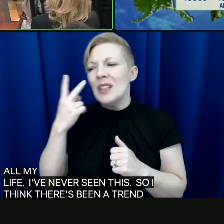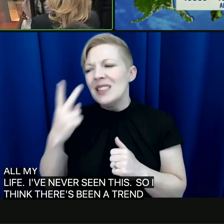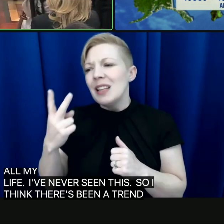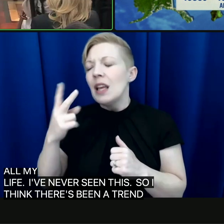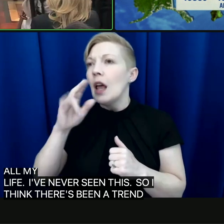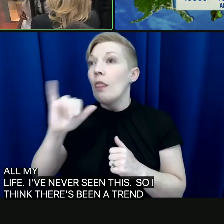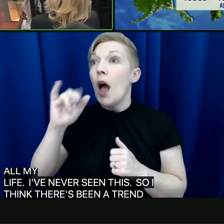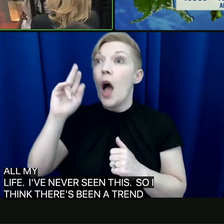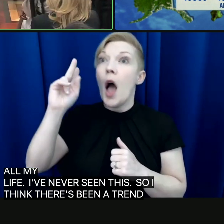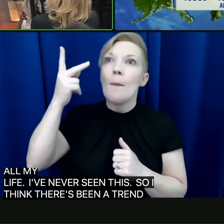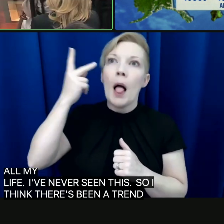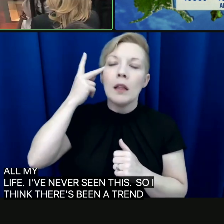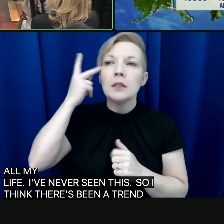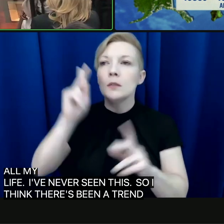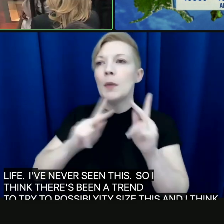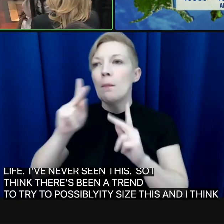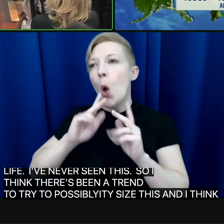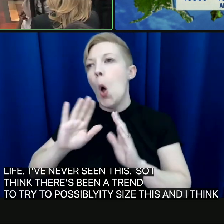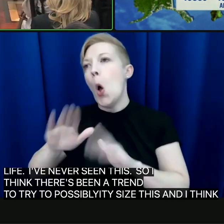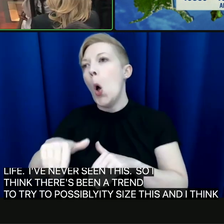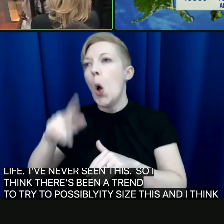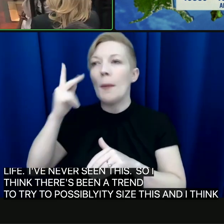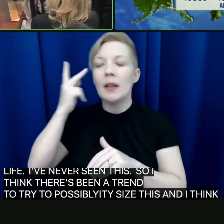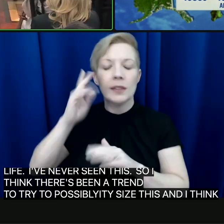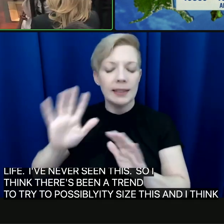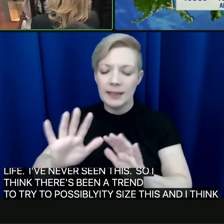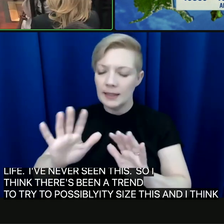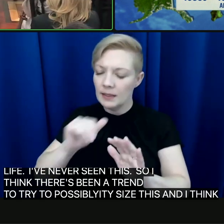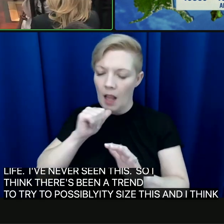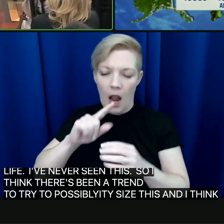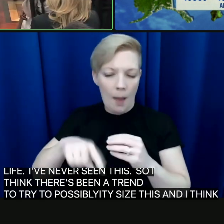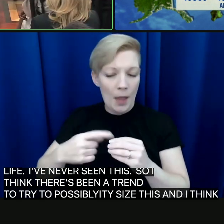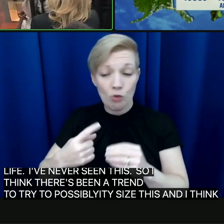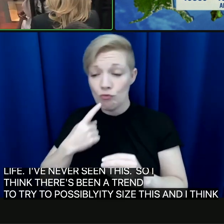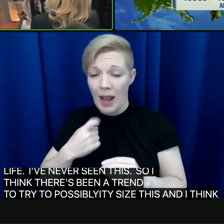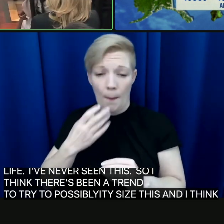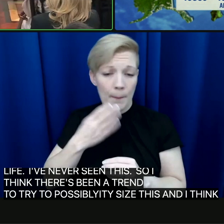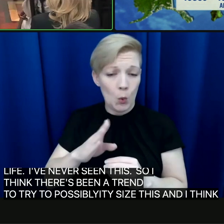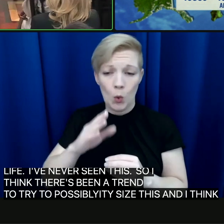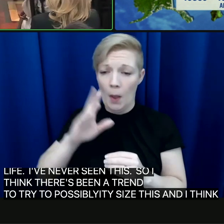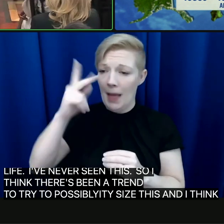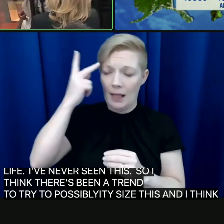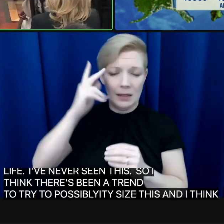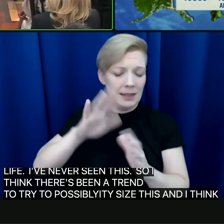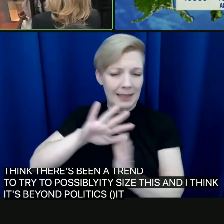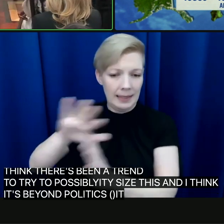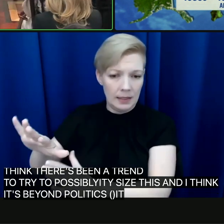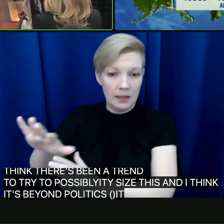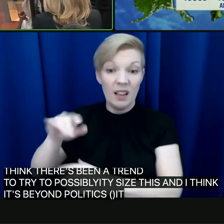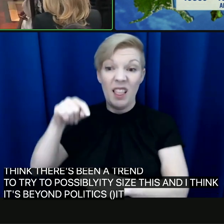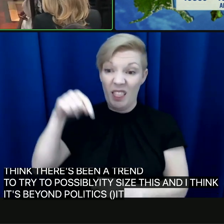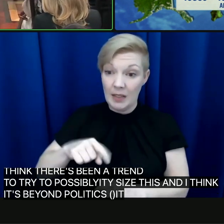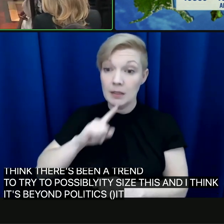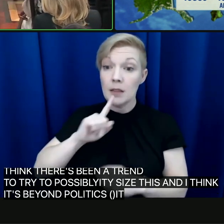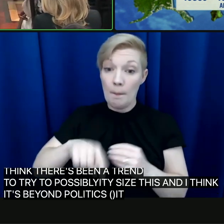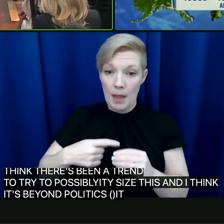This isn't about red or blue or anything like this. This is about all of us and everybody. And I think it's moved beyond that.